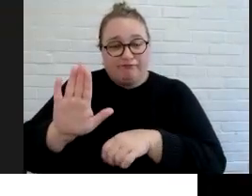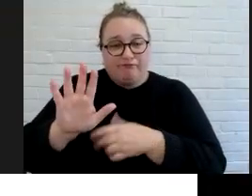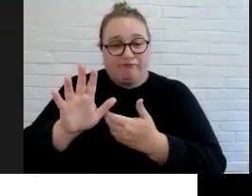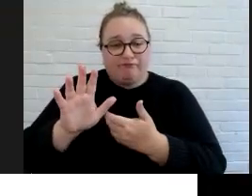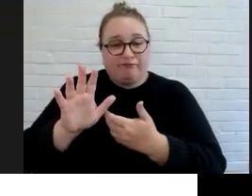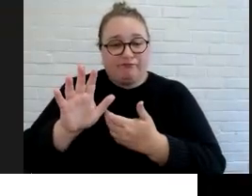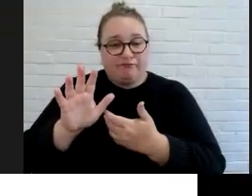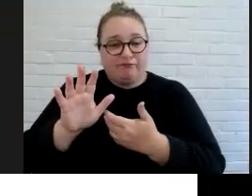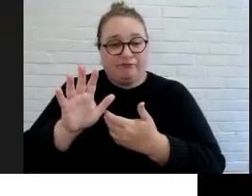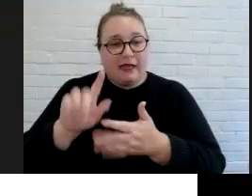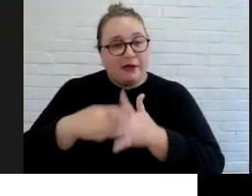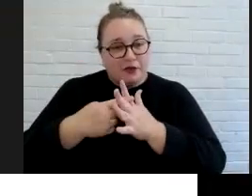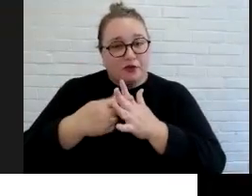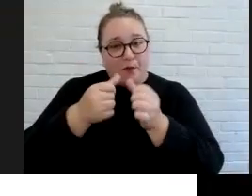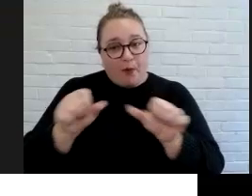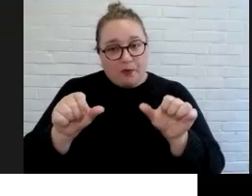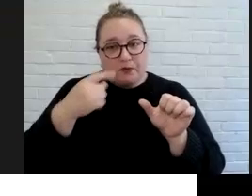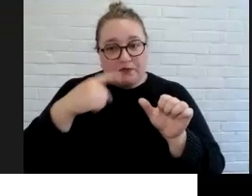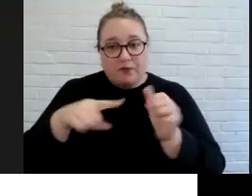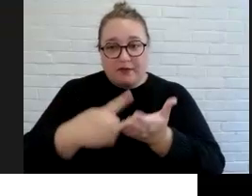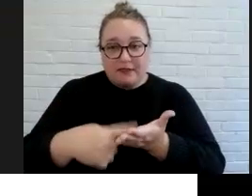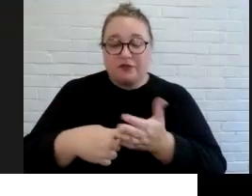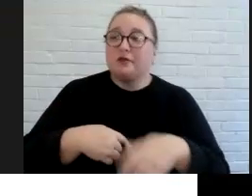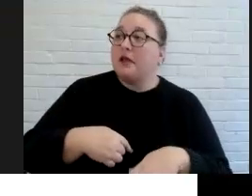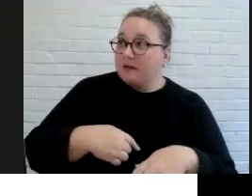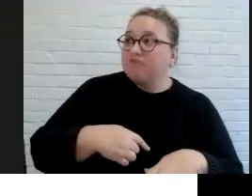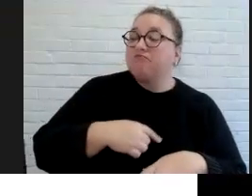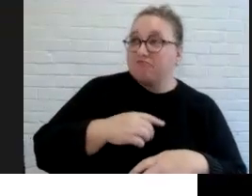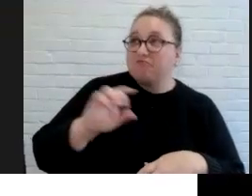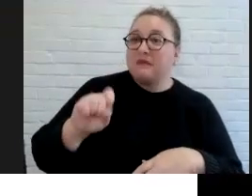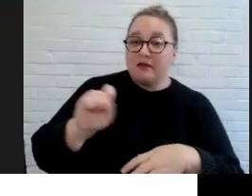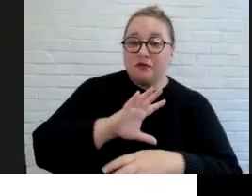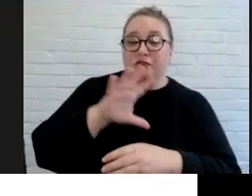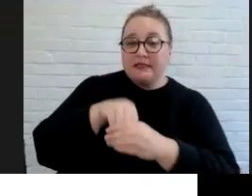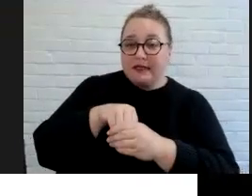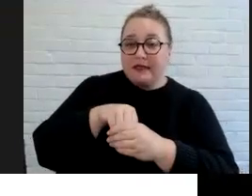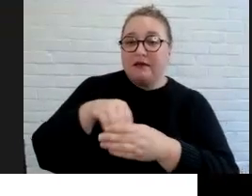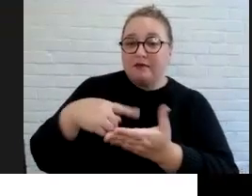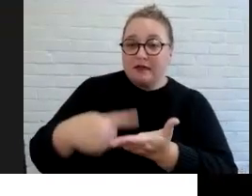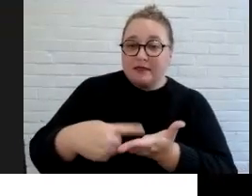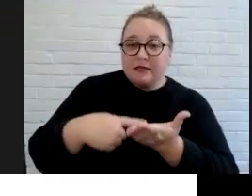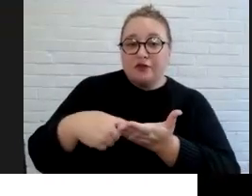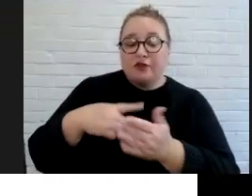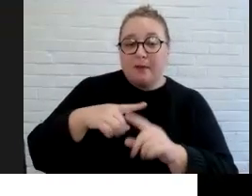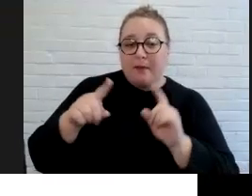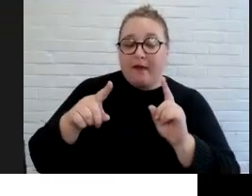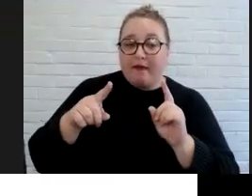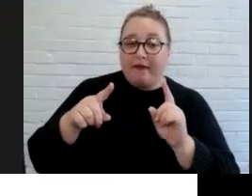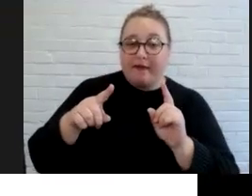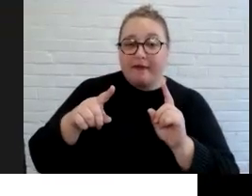Yeah. So she's in the discussion, but she's not like, you know, talking to the students.